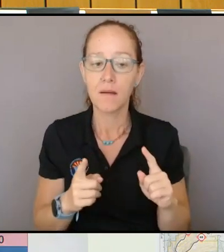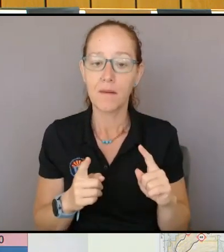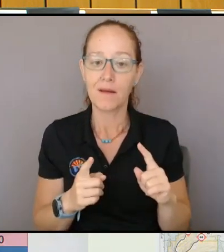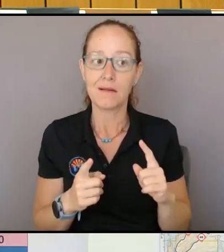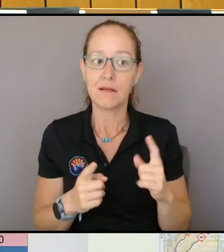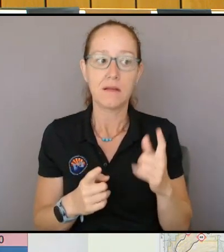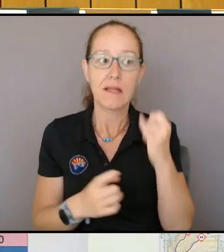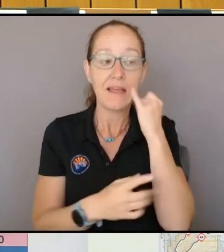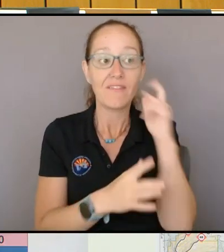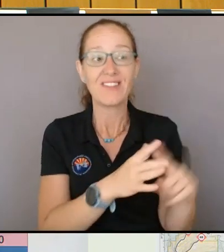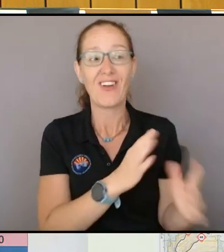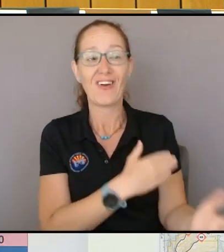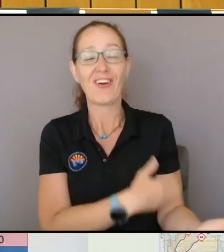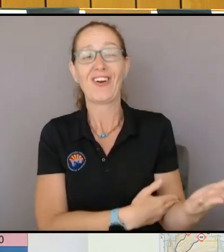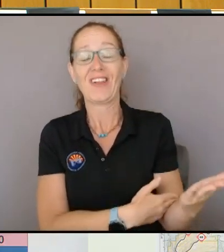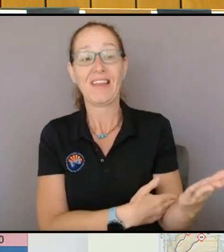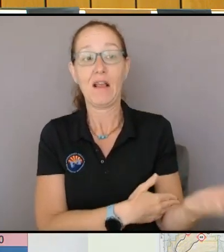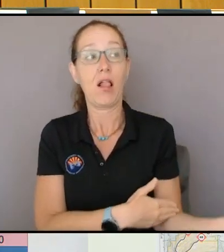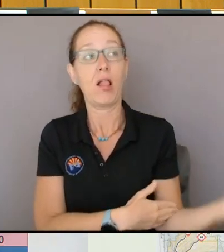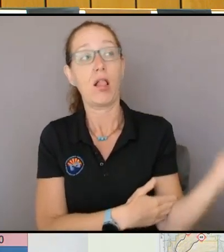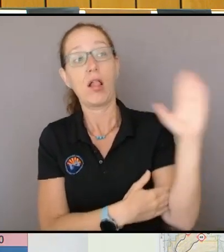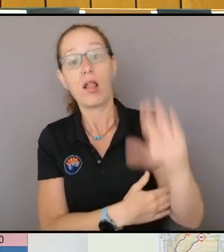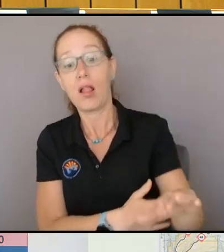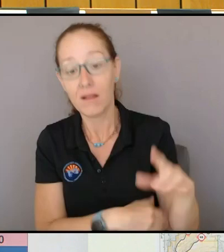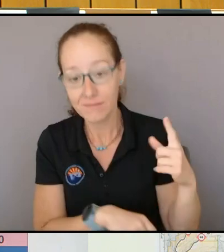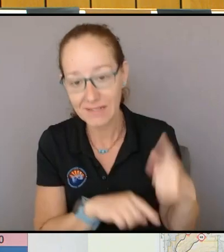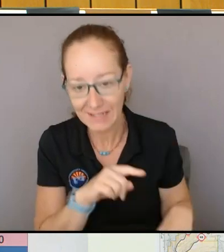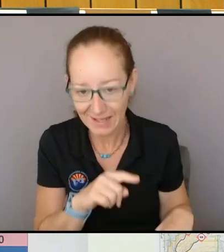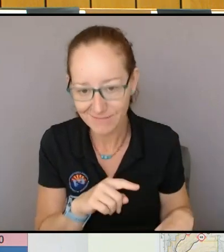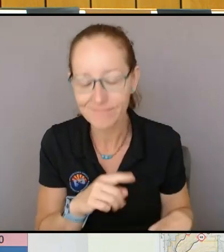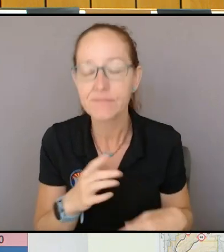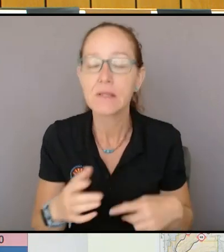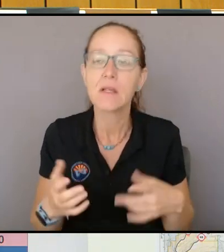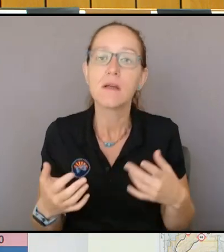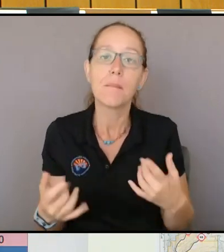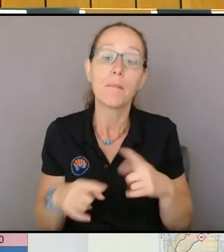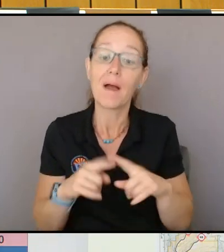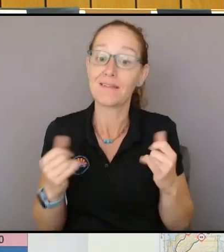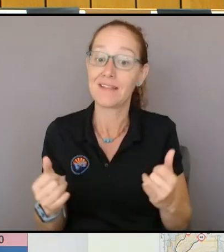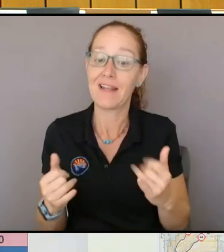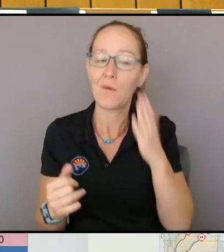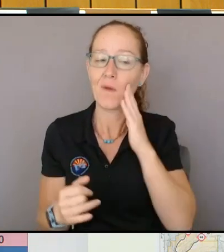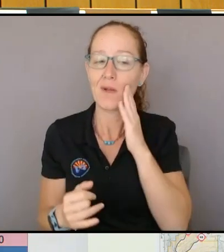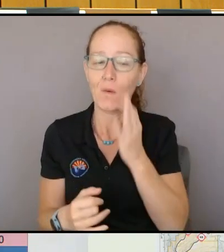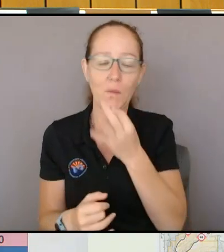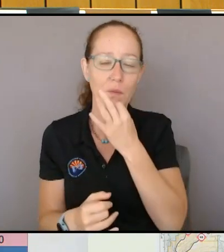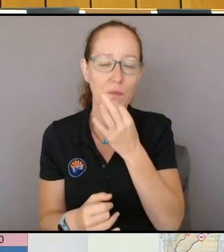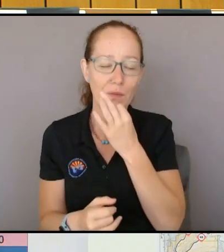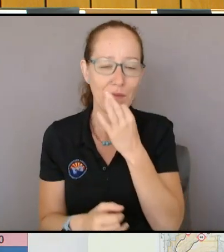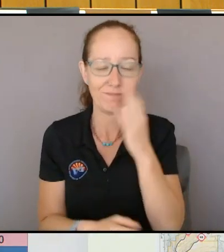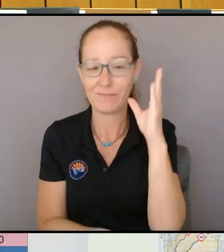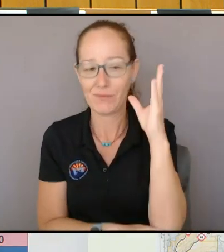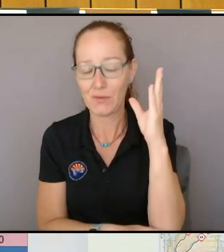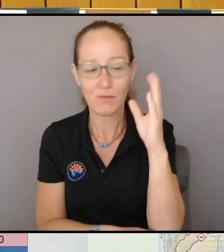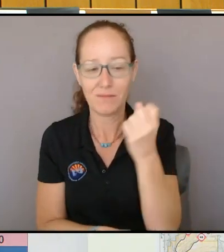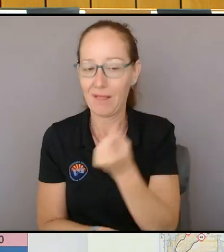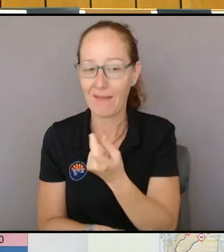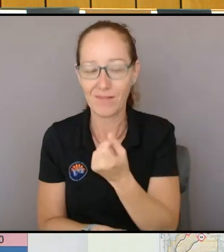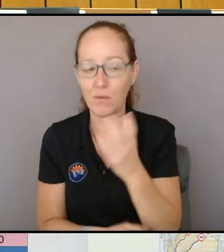heavy helicopters can lift off. At least they were about five minutes ago and the reason why... This may be more information